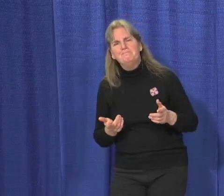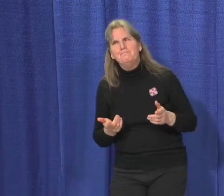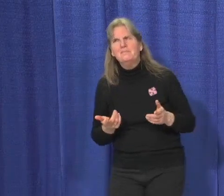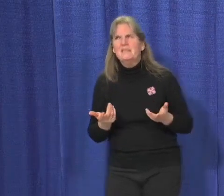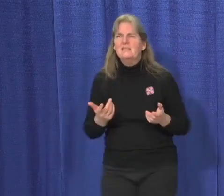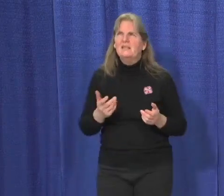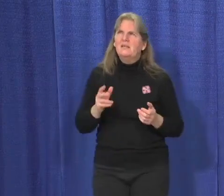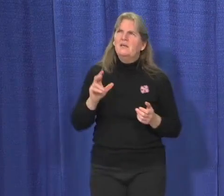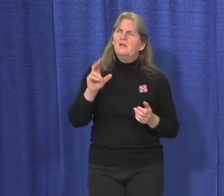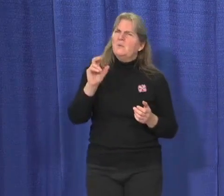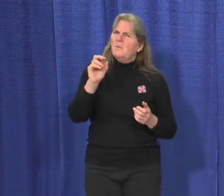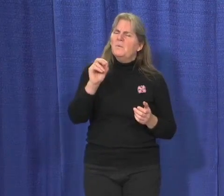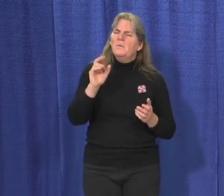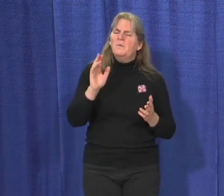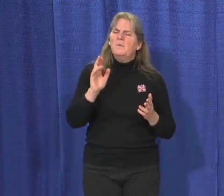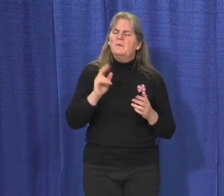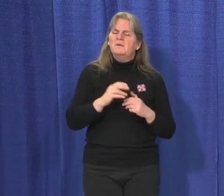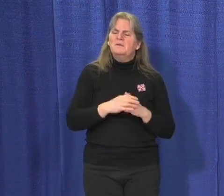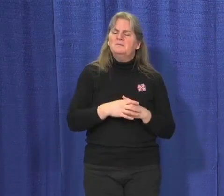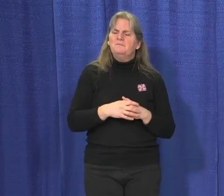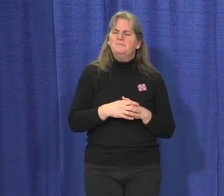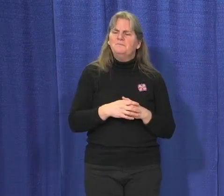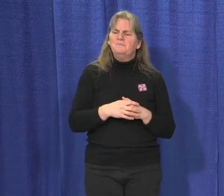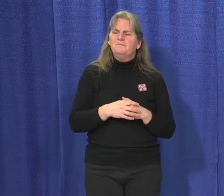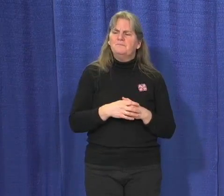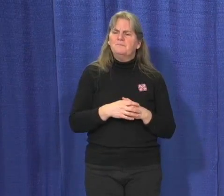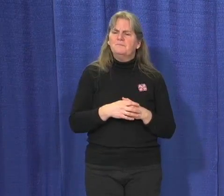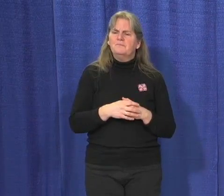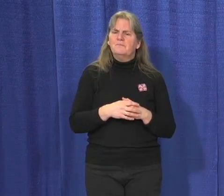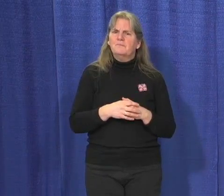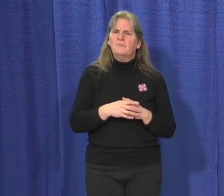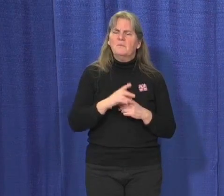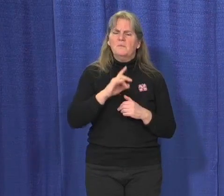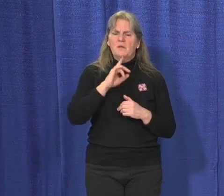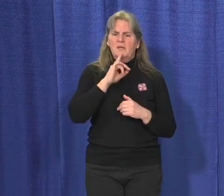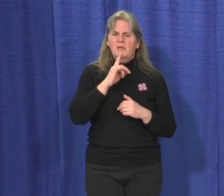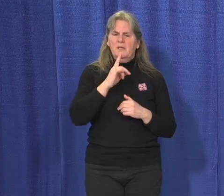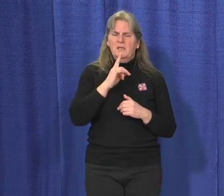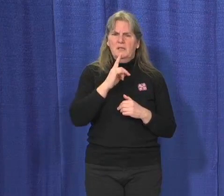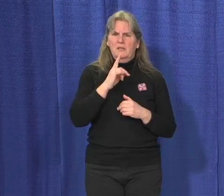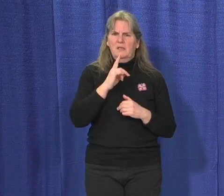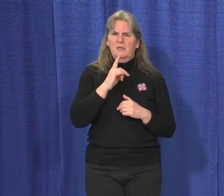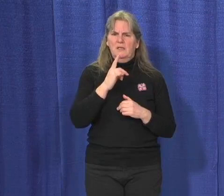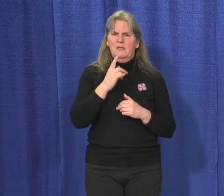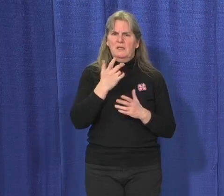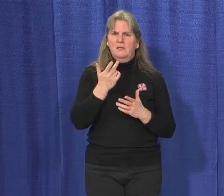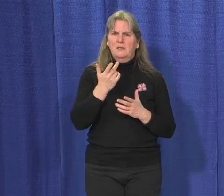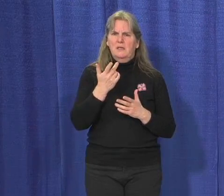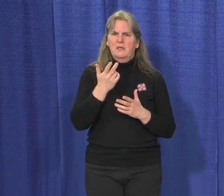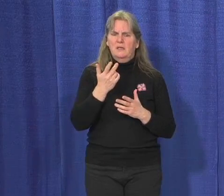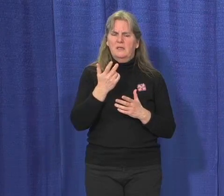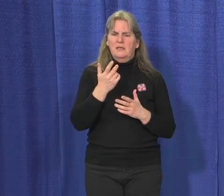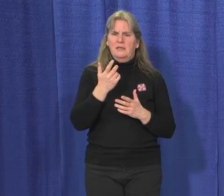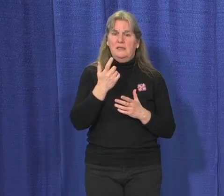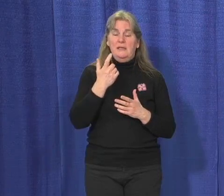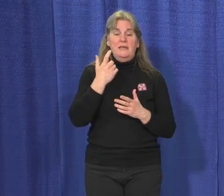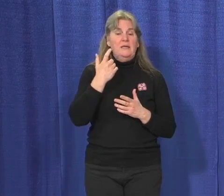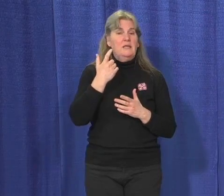I would say not at all. In fact, I think with the recent